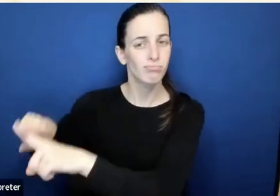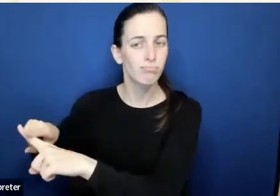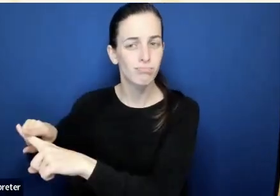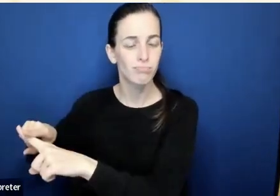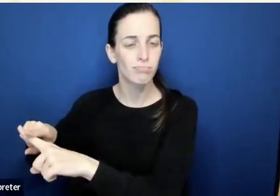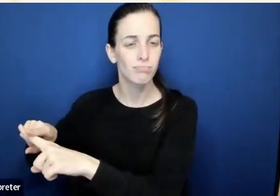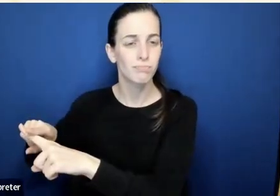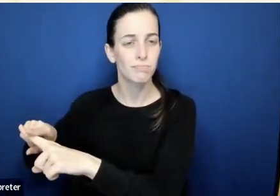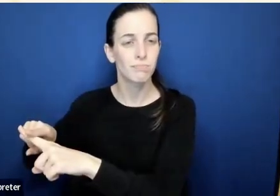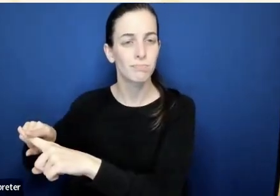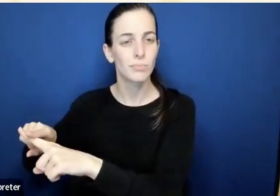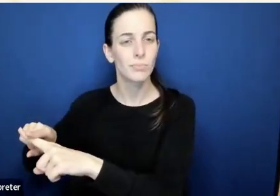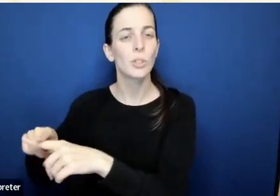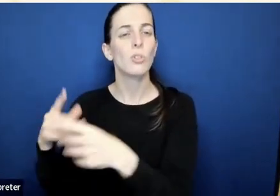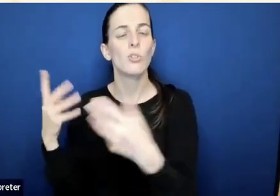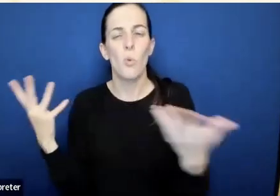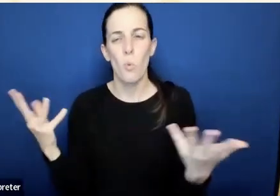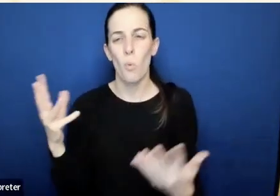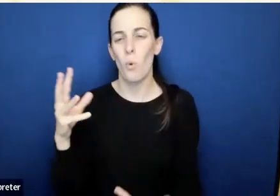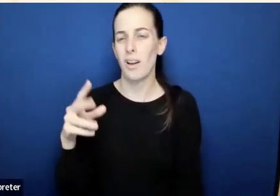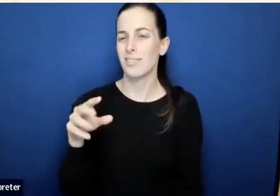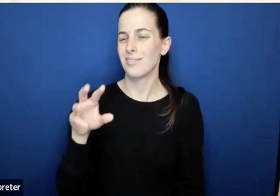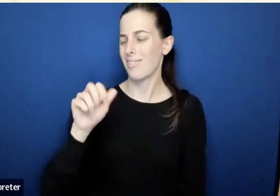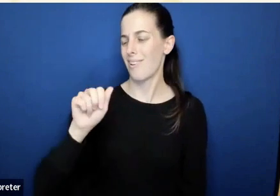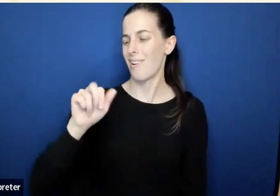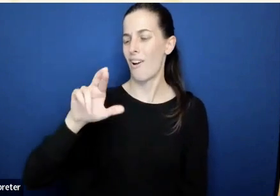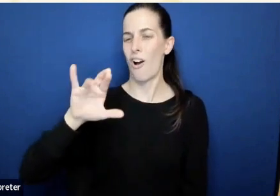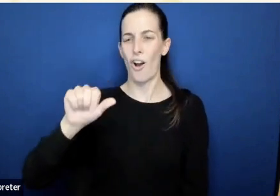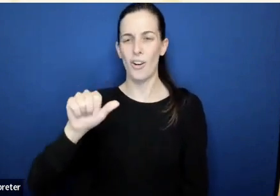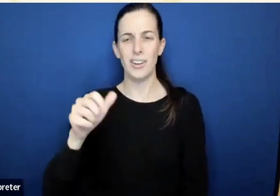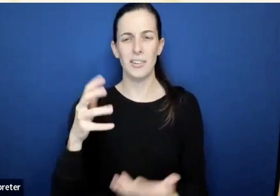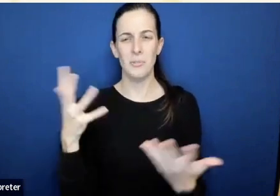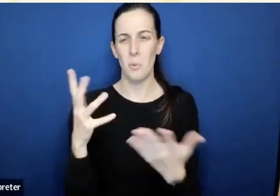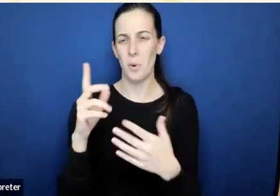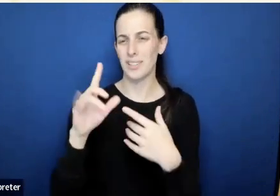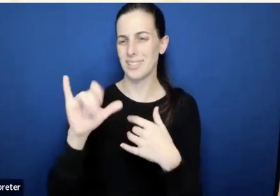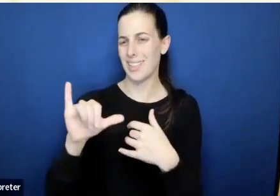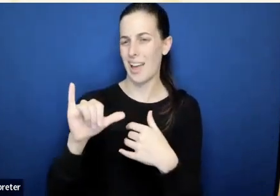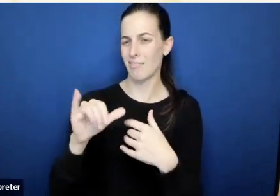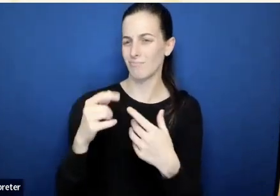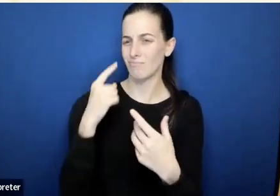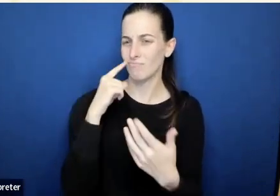So let's know what ARIA is all about. Because understanding it and using it wisely is very crucial.